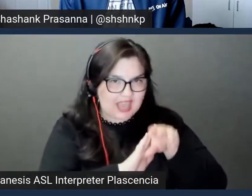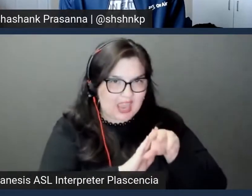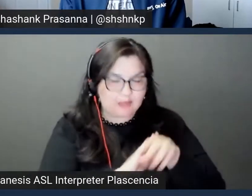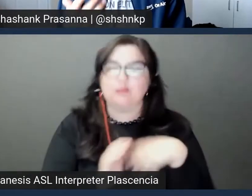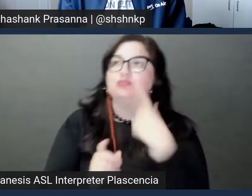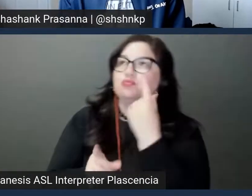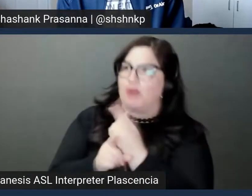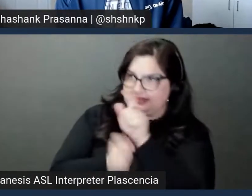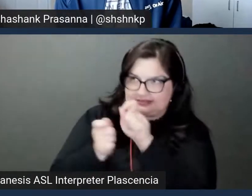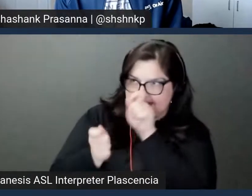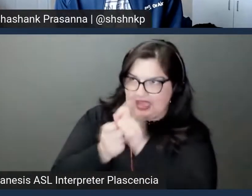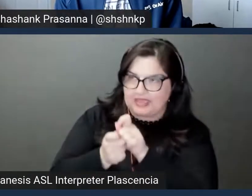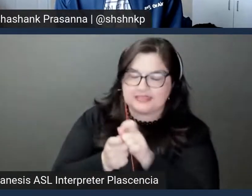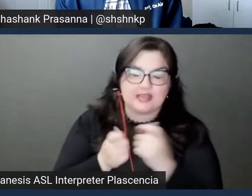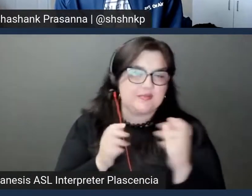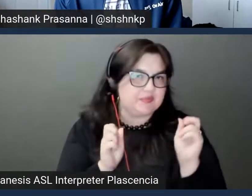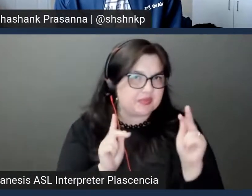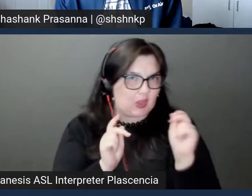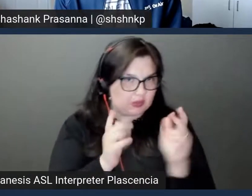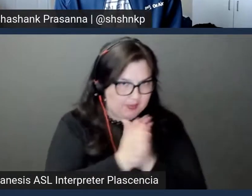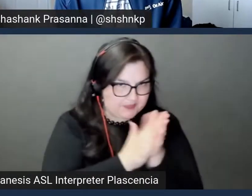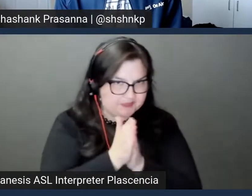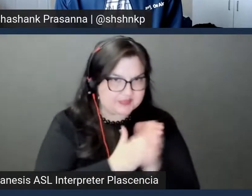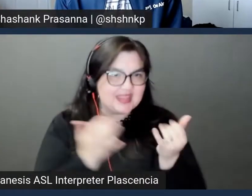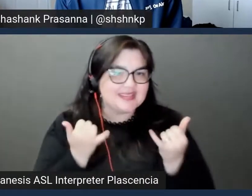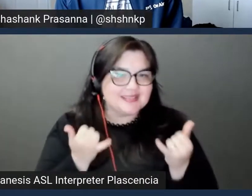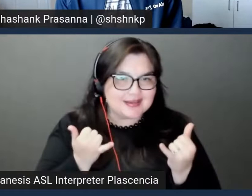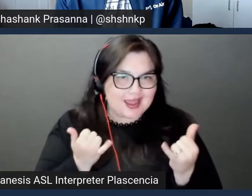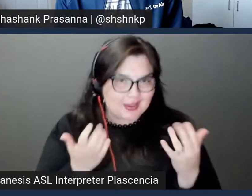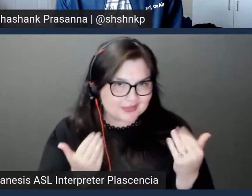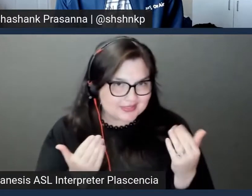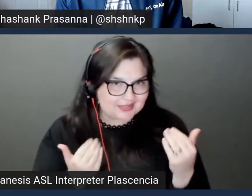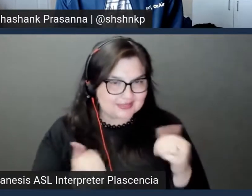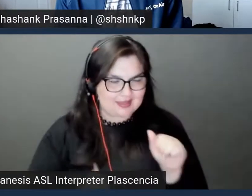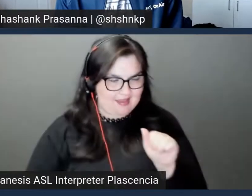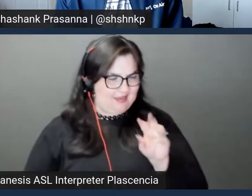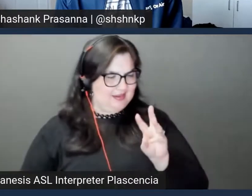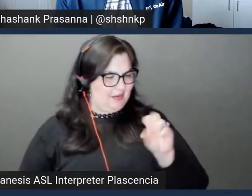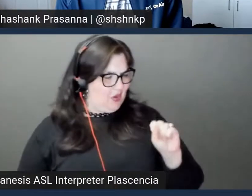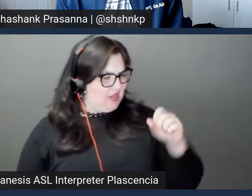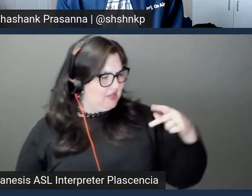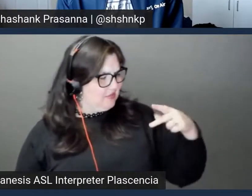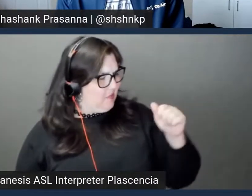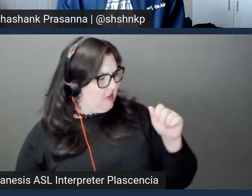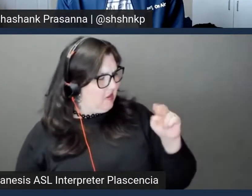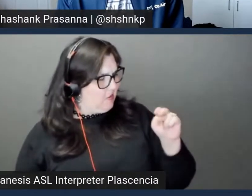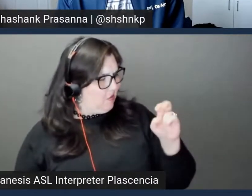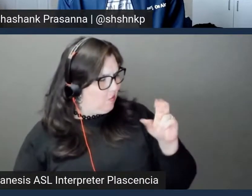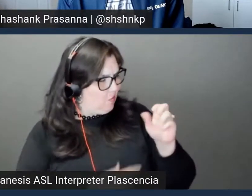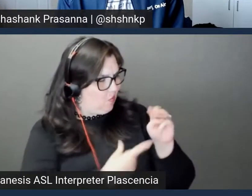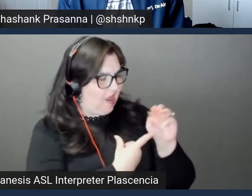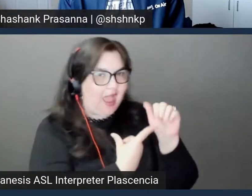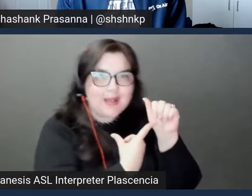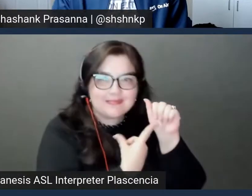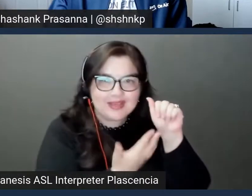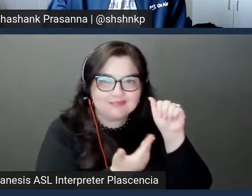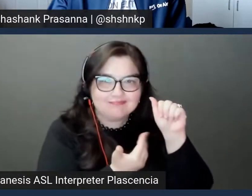So tell us, what is this thing we call AWS Panorama? What does it actually do, who is it for?